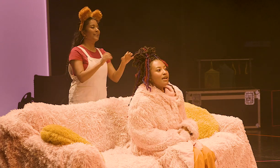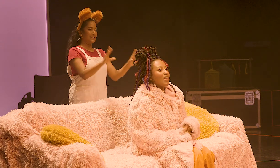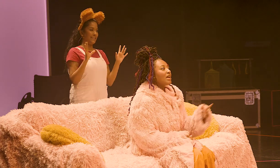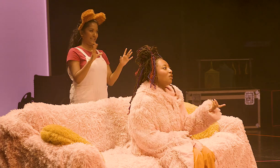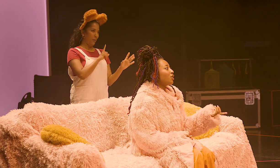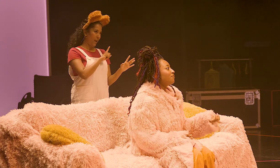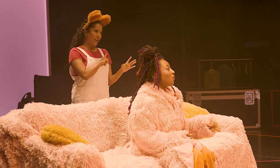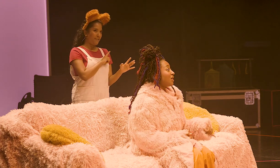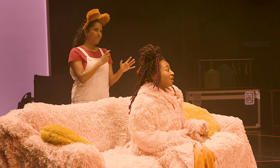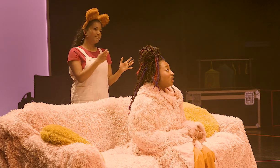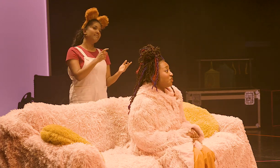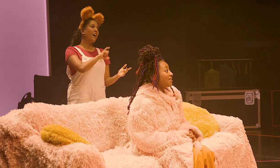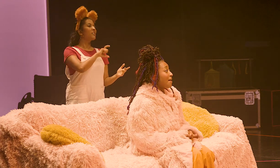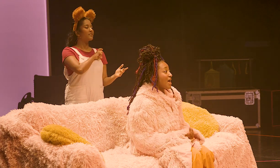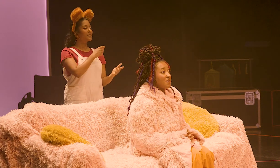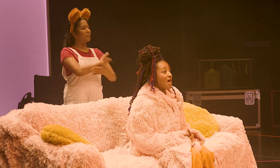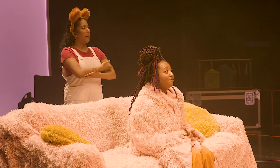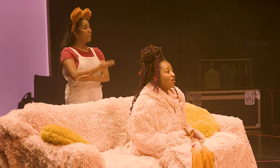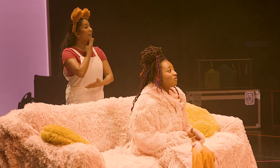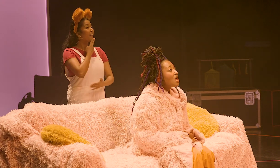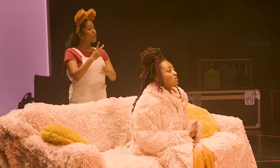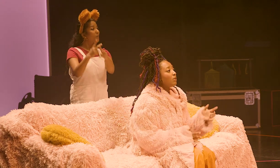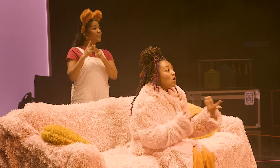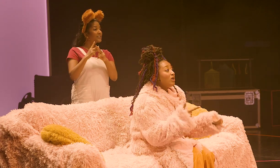They need the room for one of the cousins and their baby nephew, and well,